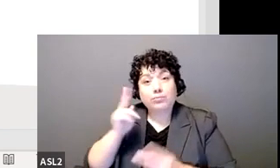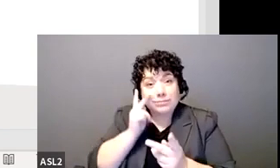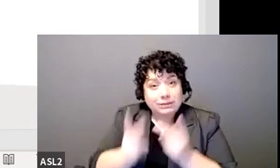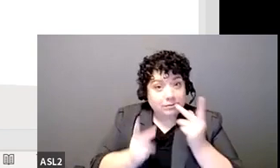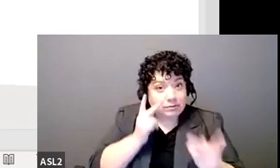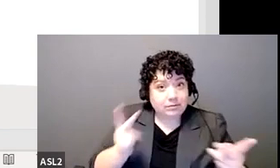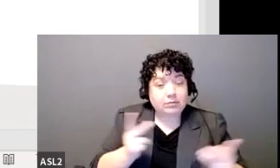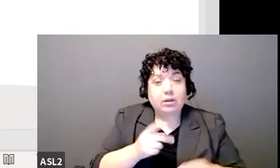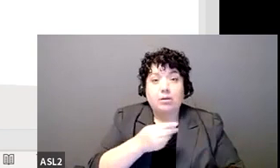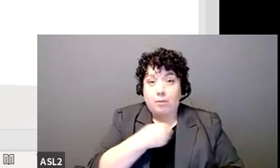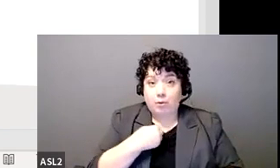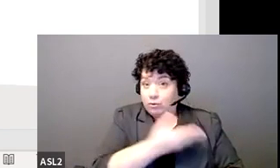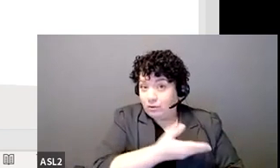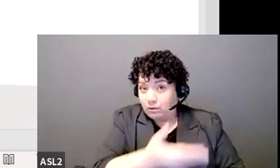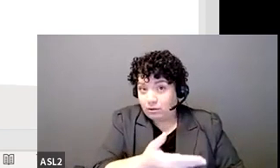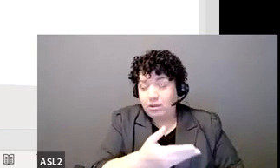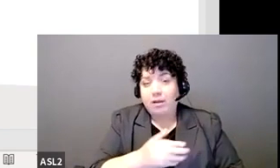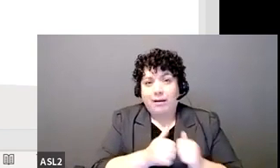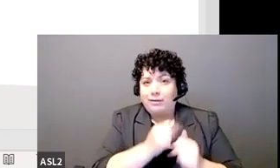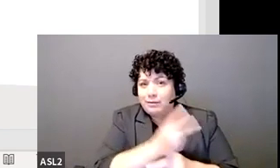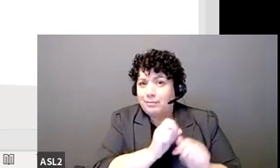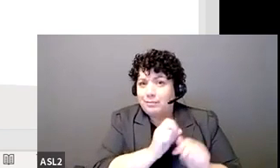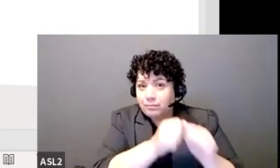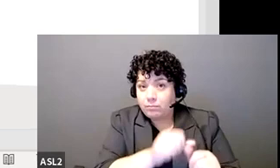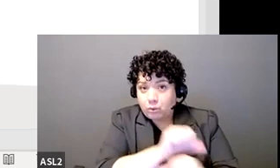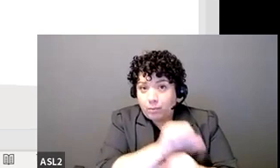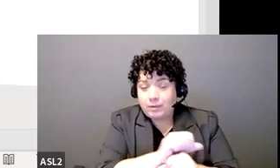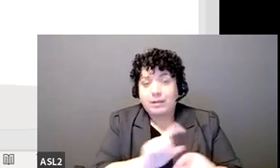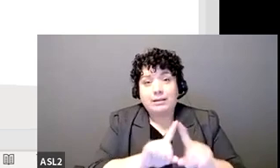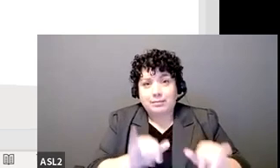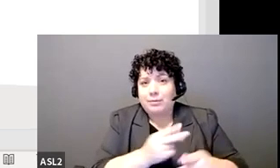workers and trying to maintain their employment while supporting children with disabilities